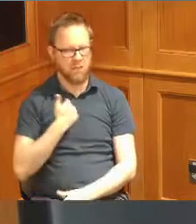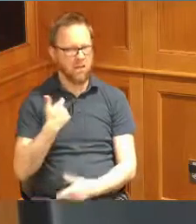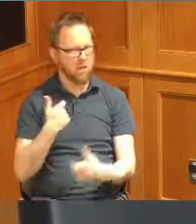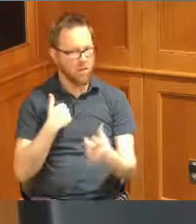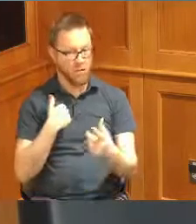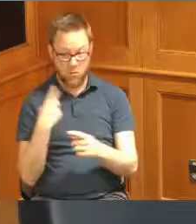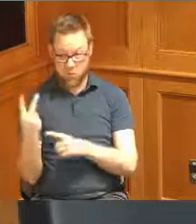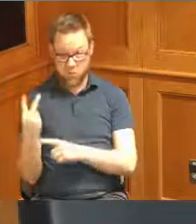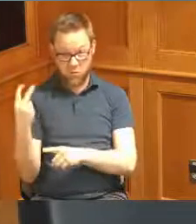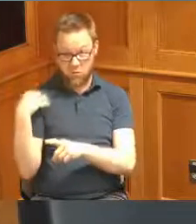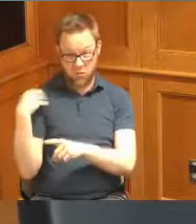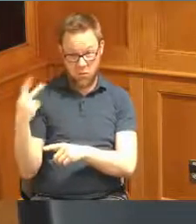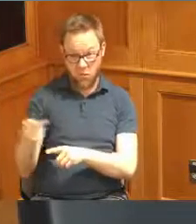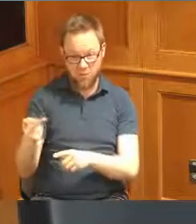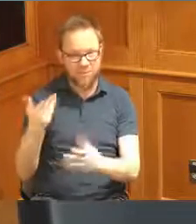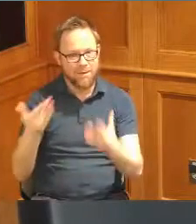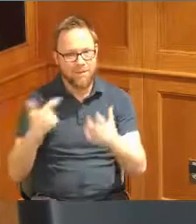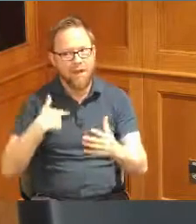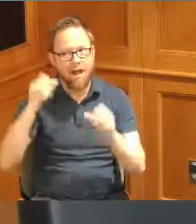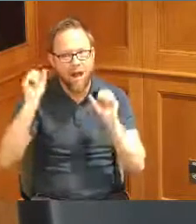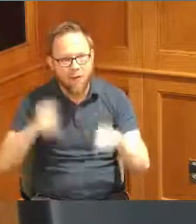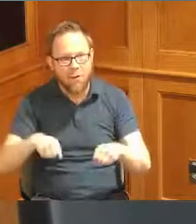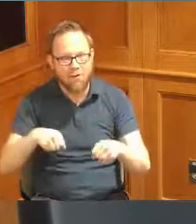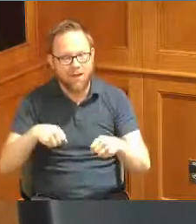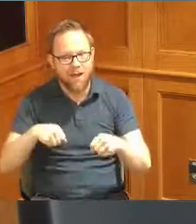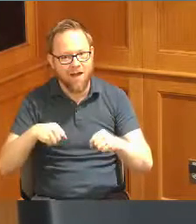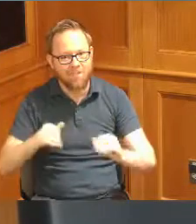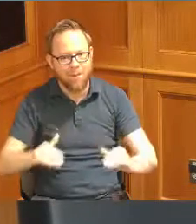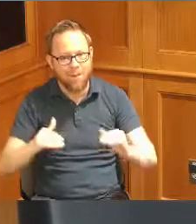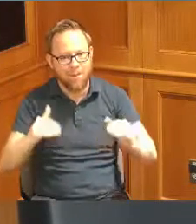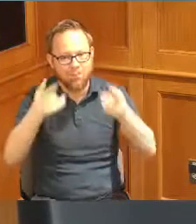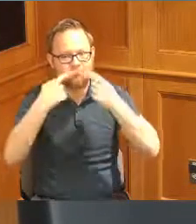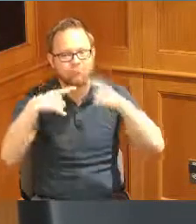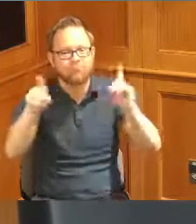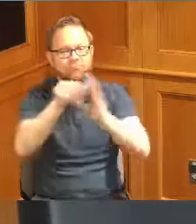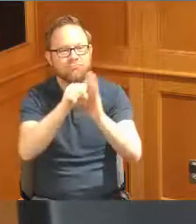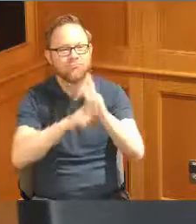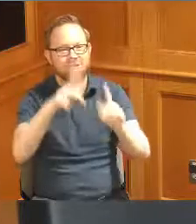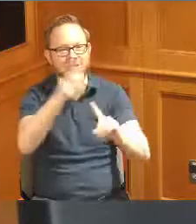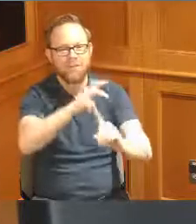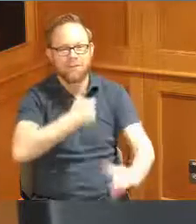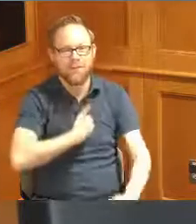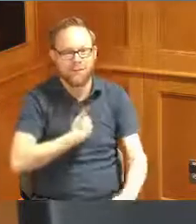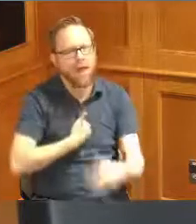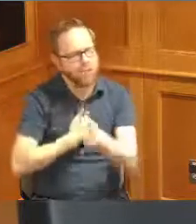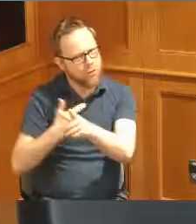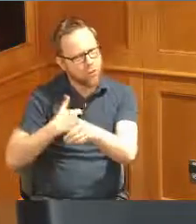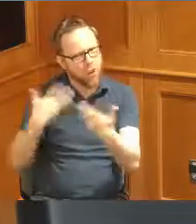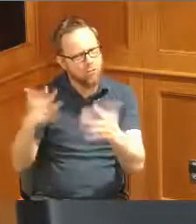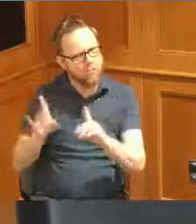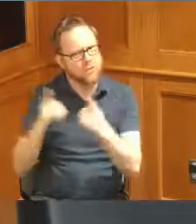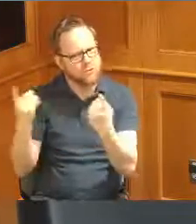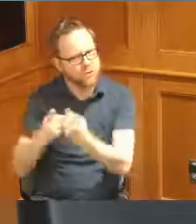two coaches maybe I could have gotten to the state championship I got to the district but it's very